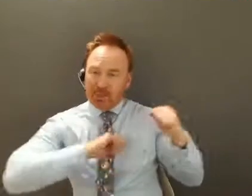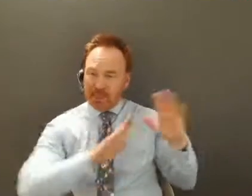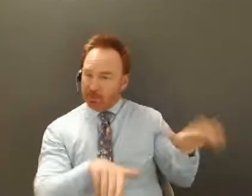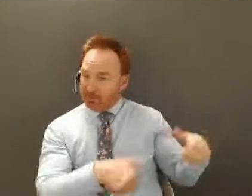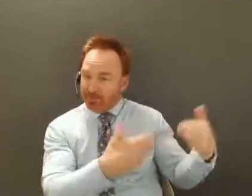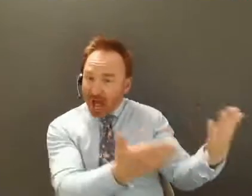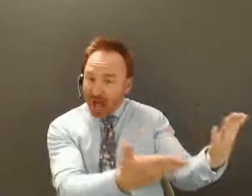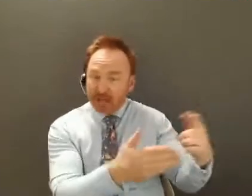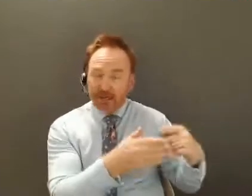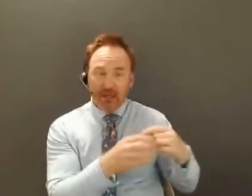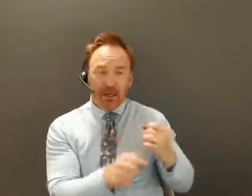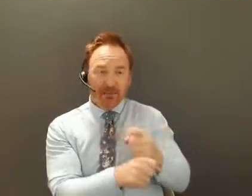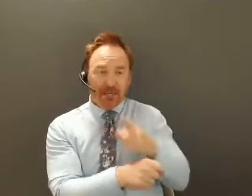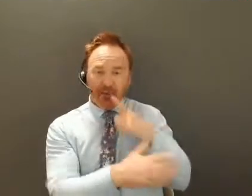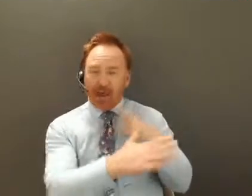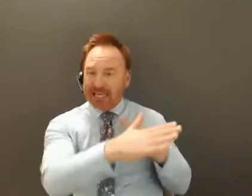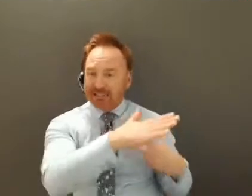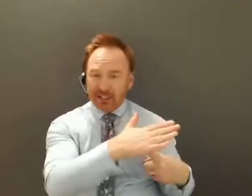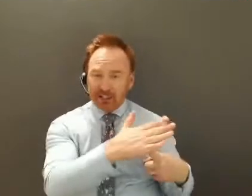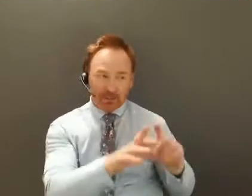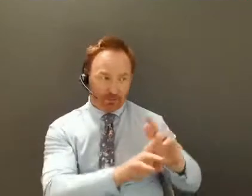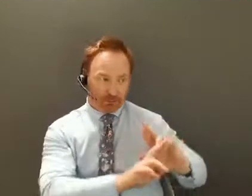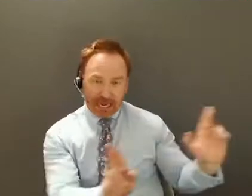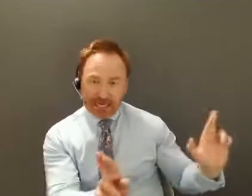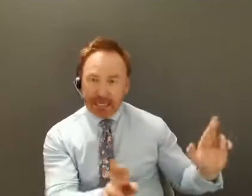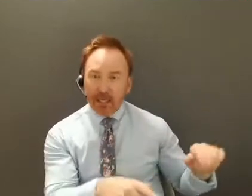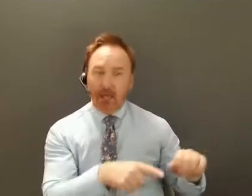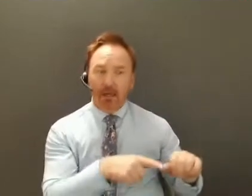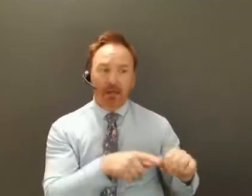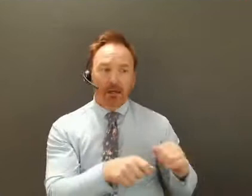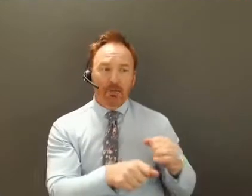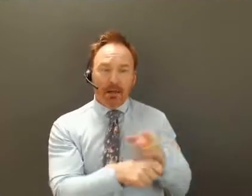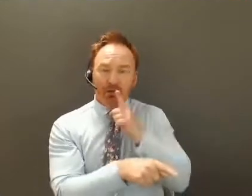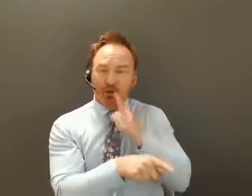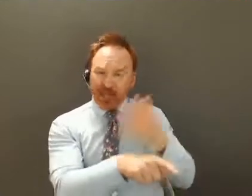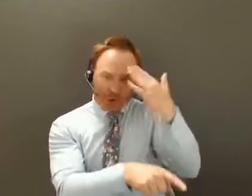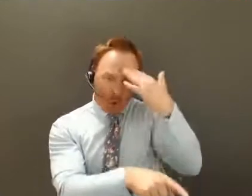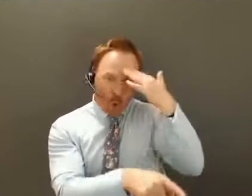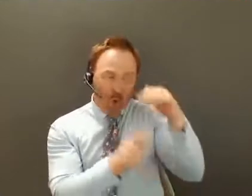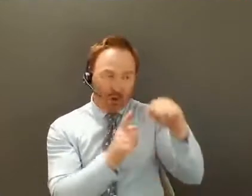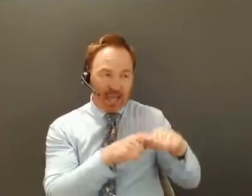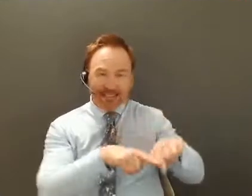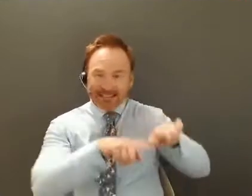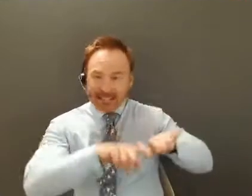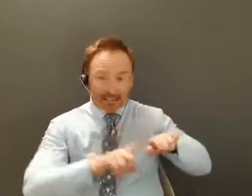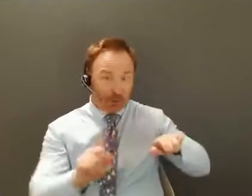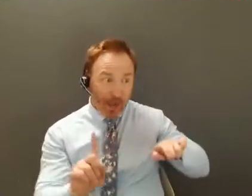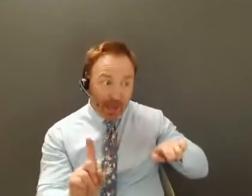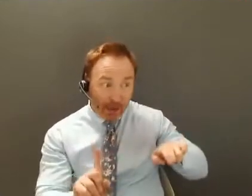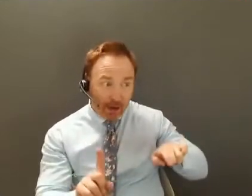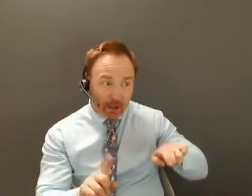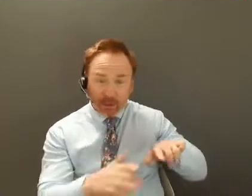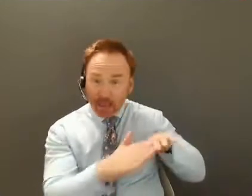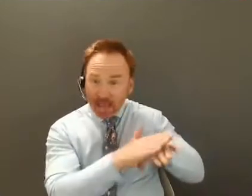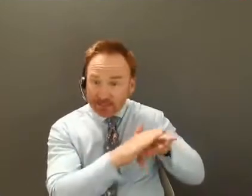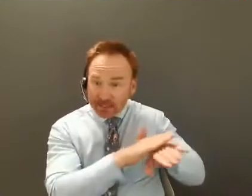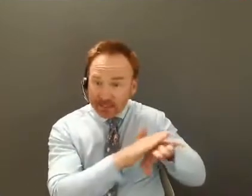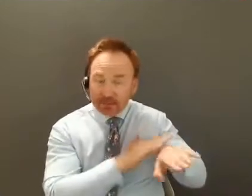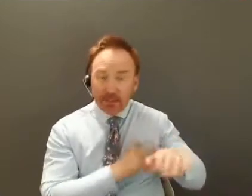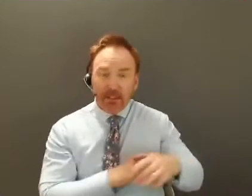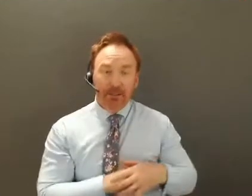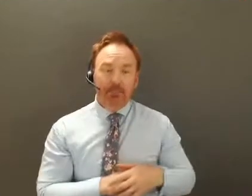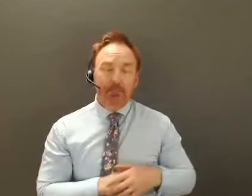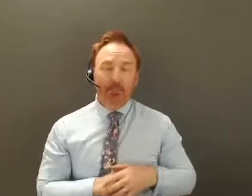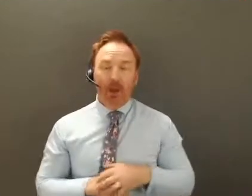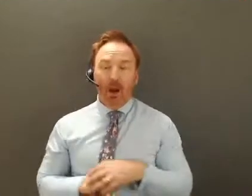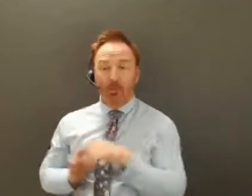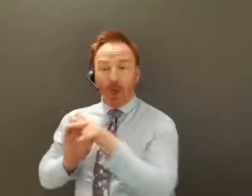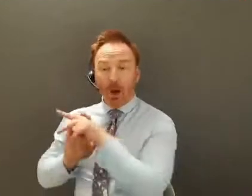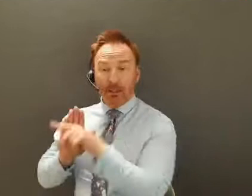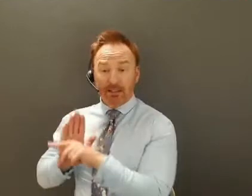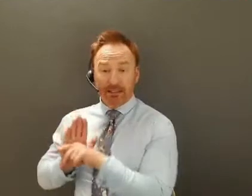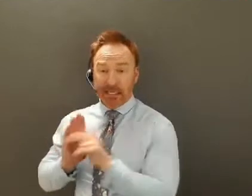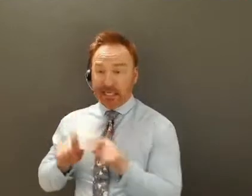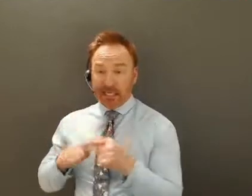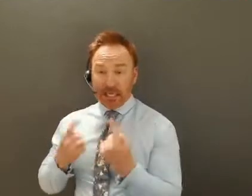unintentional and that probably